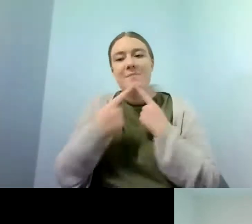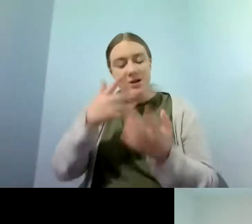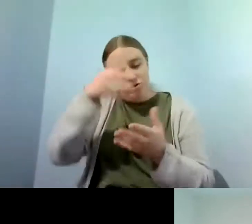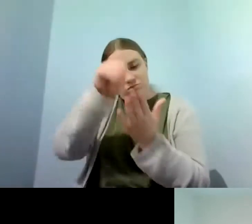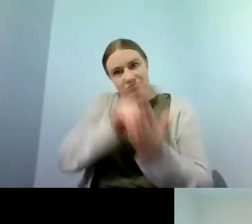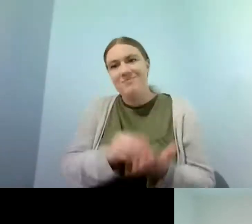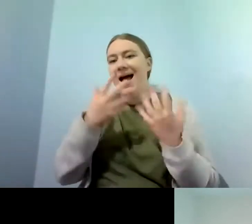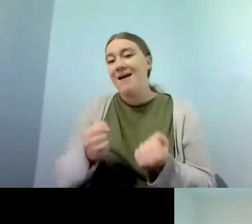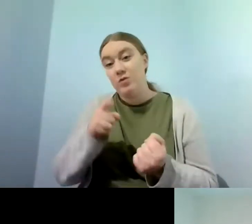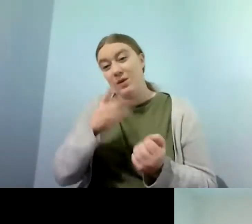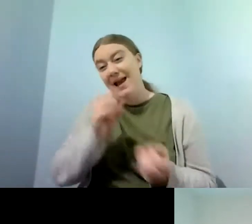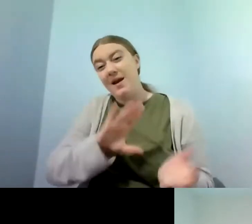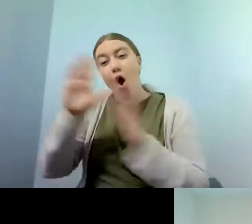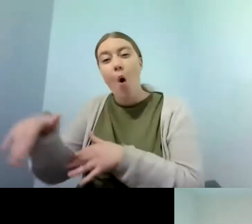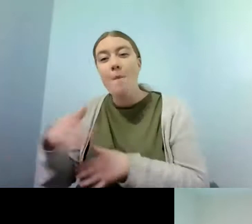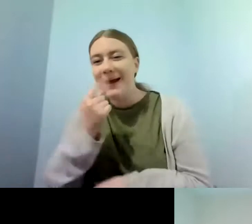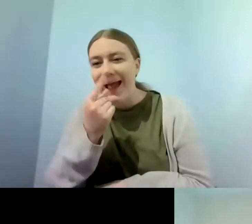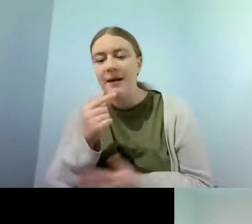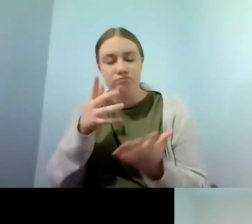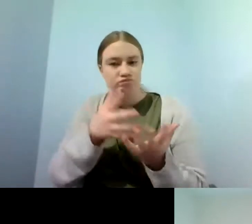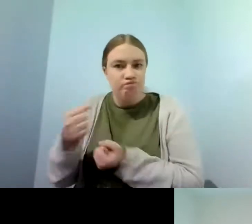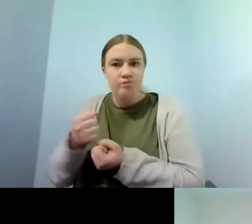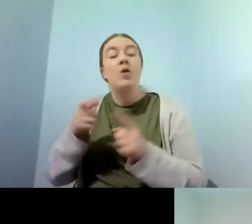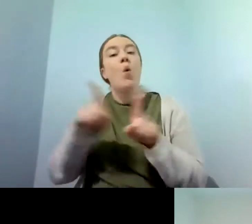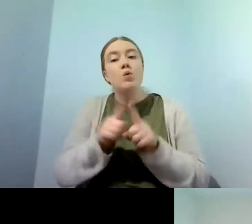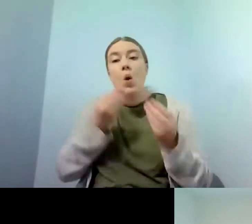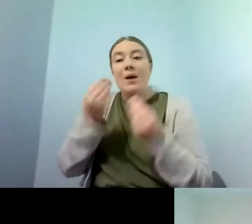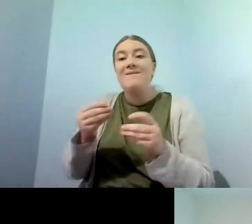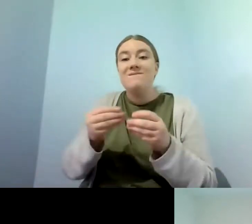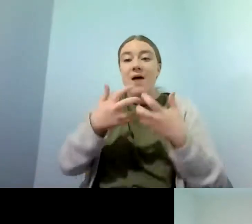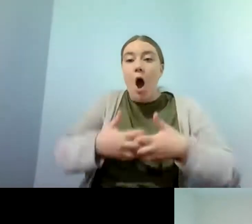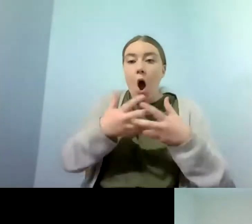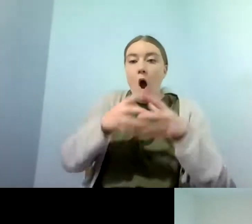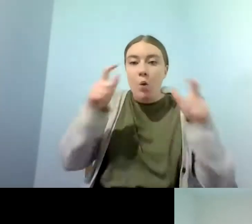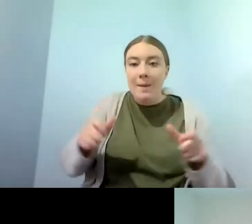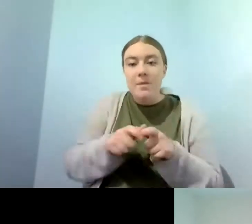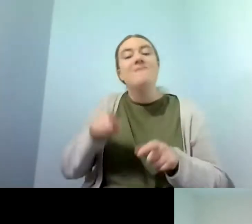able to provide you with some equipment that you need for doing uh the shad counts which involves